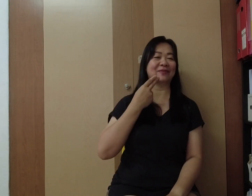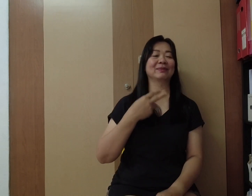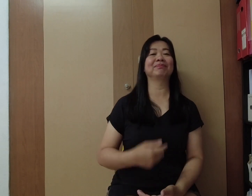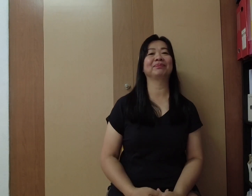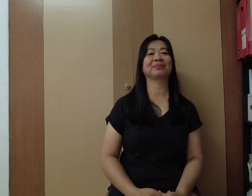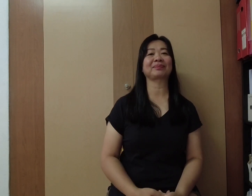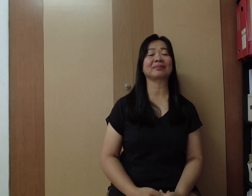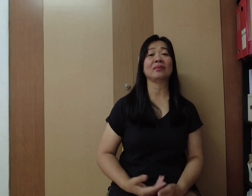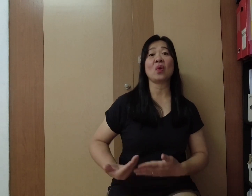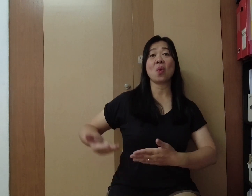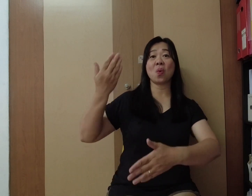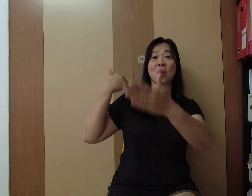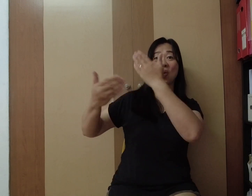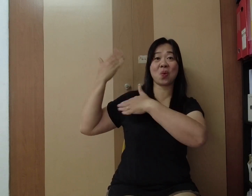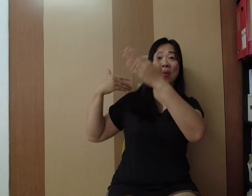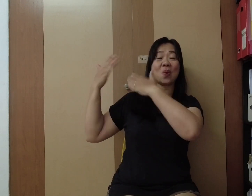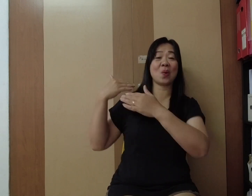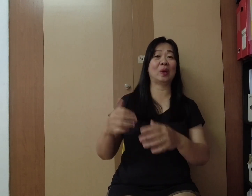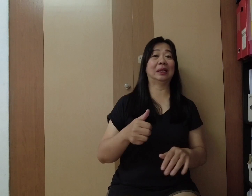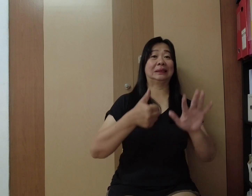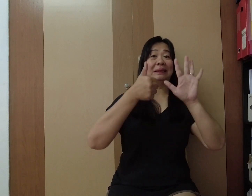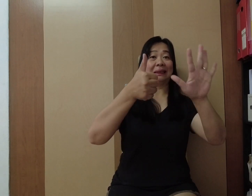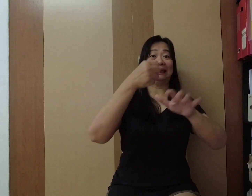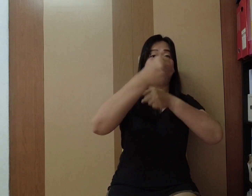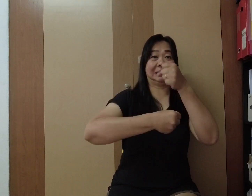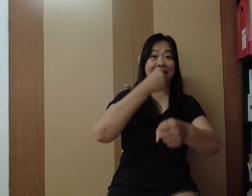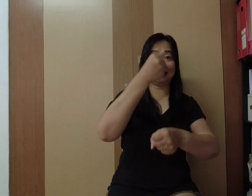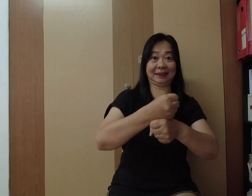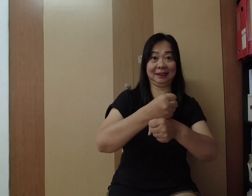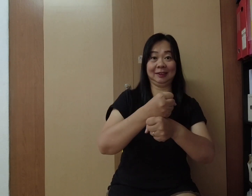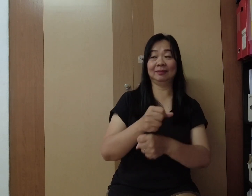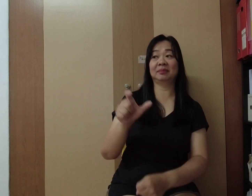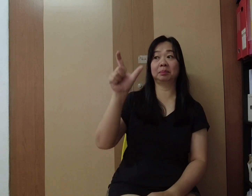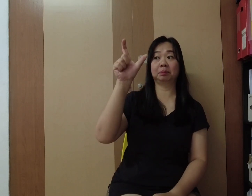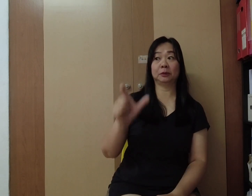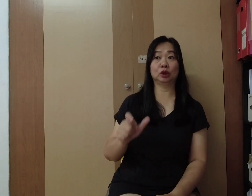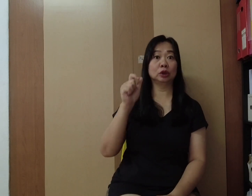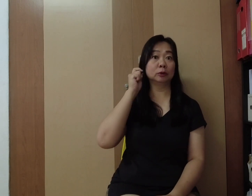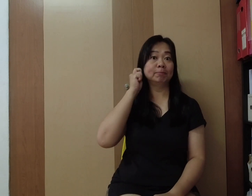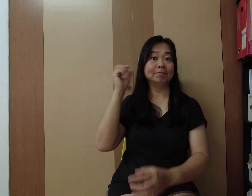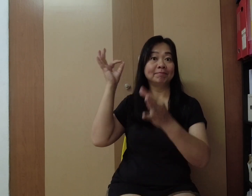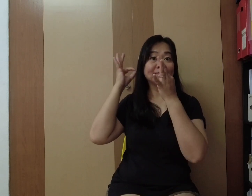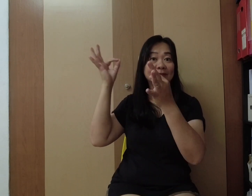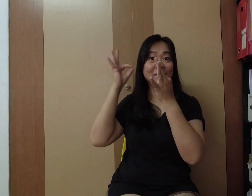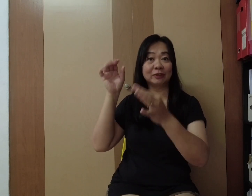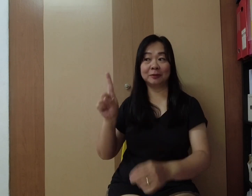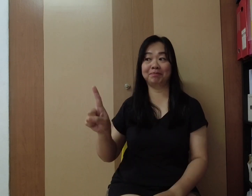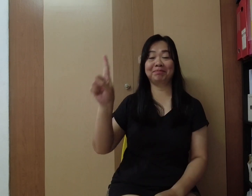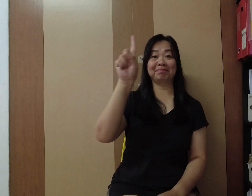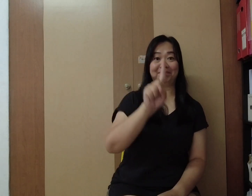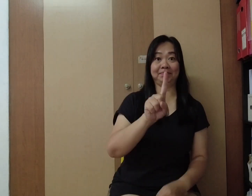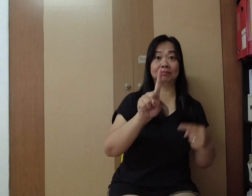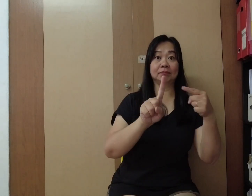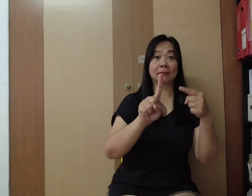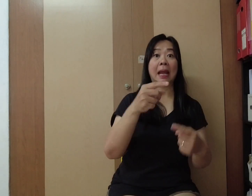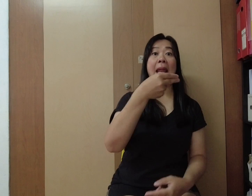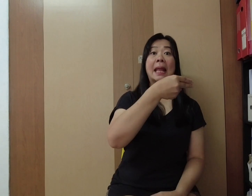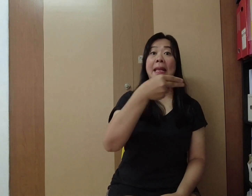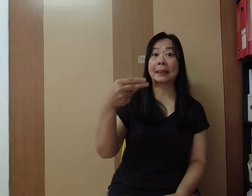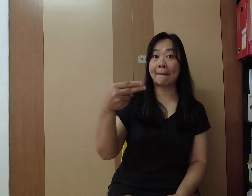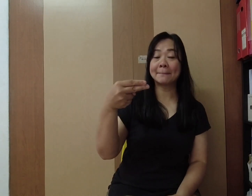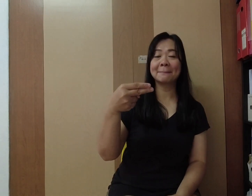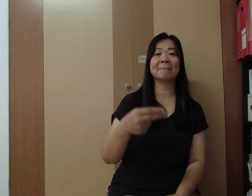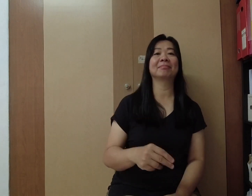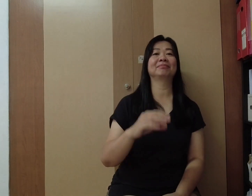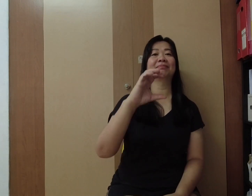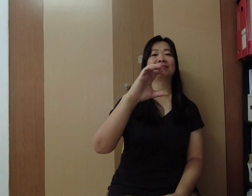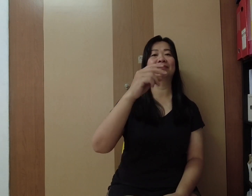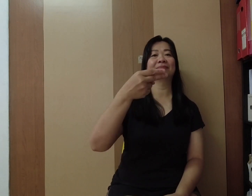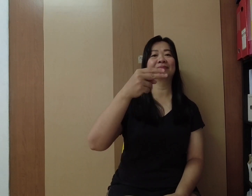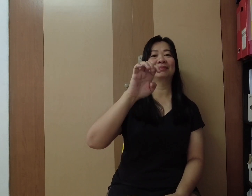abilities and skills. Six years ago, a hearing woman,